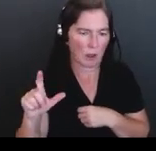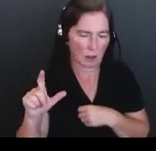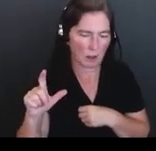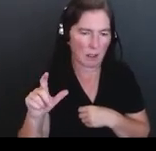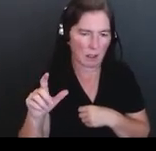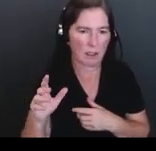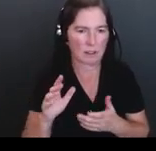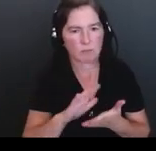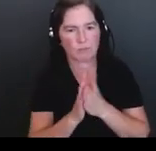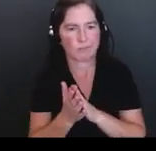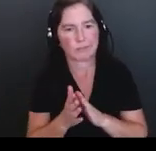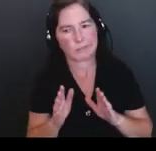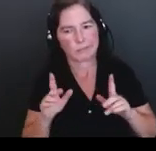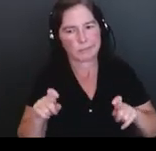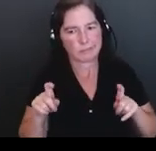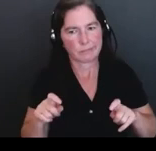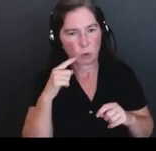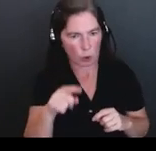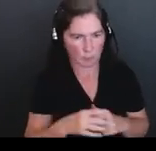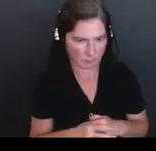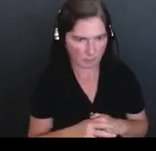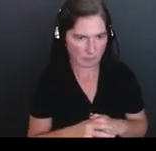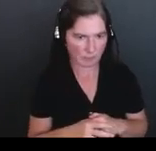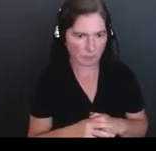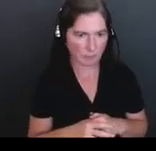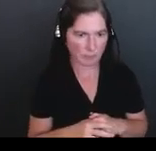In Teams, when you create a quiz, it's really creating a form, a Microsoft form. If you're used to forms this won't be a new experience for you. For those of you that aren't, just